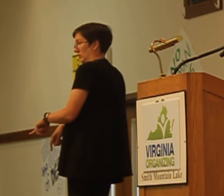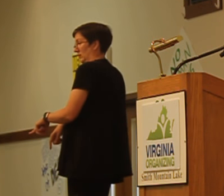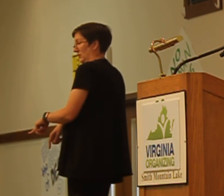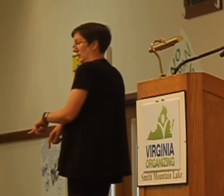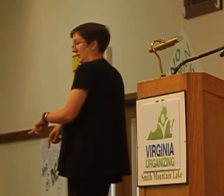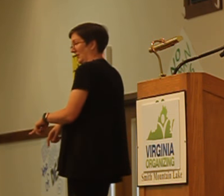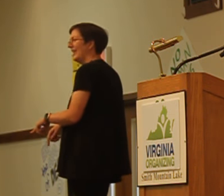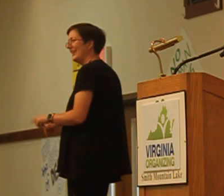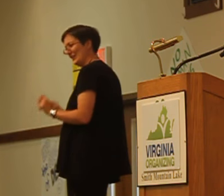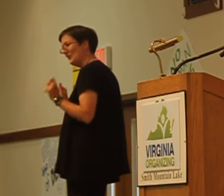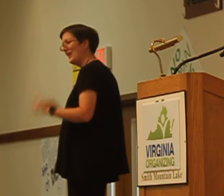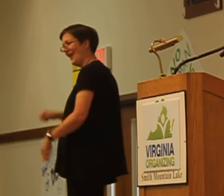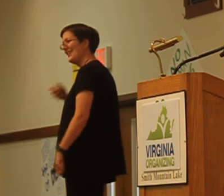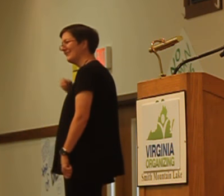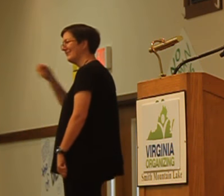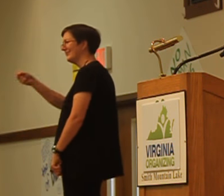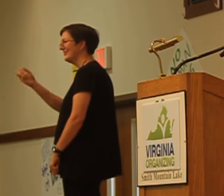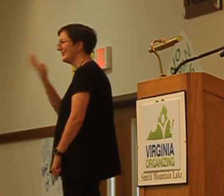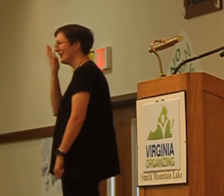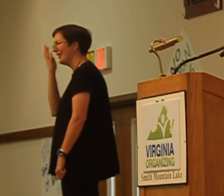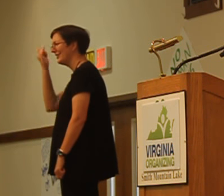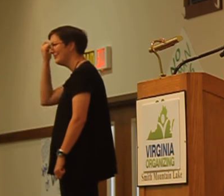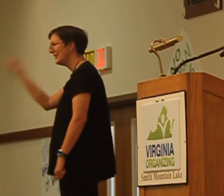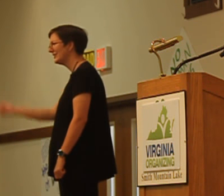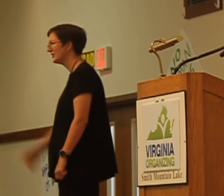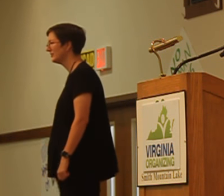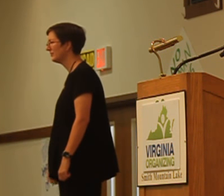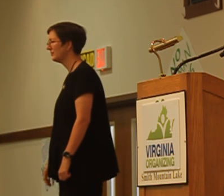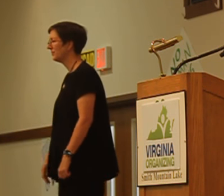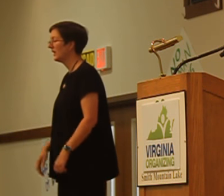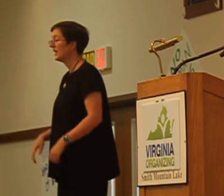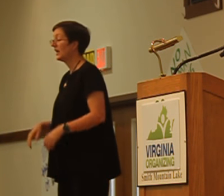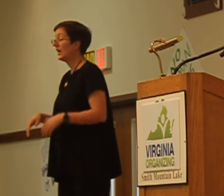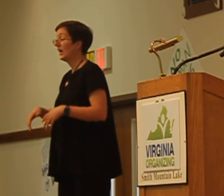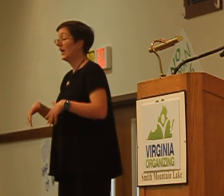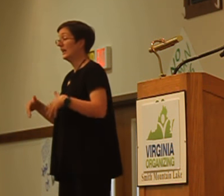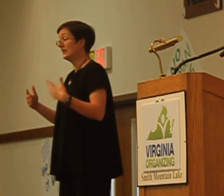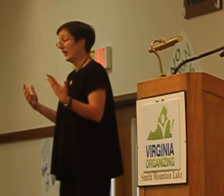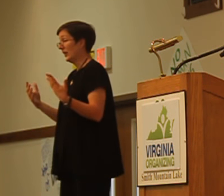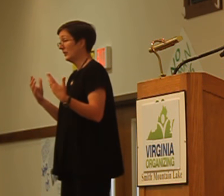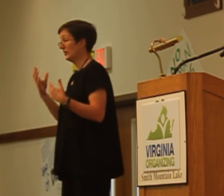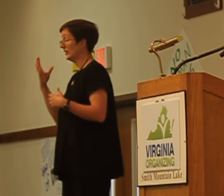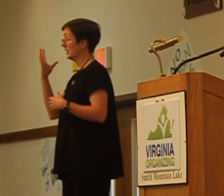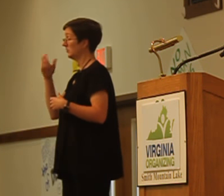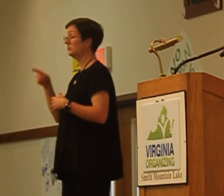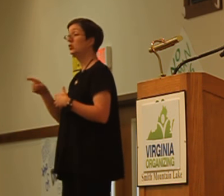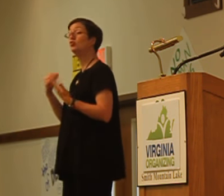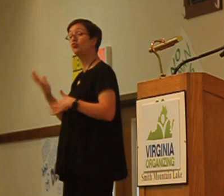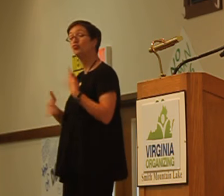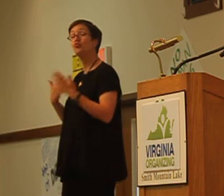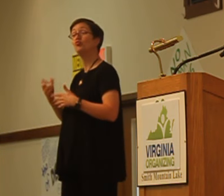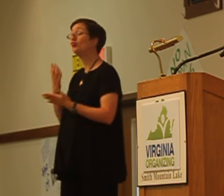you can end up like I did. So just because your life is going well,